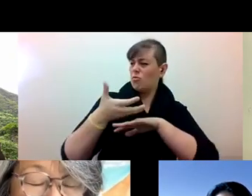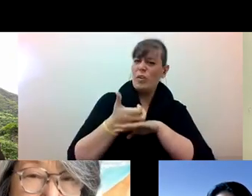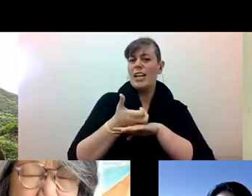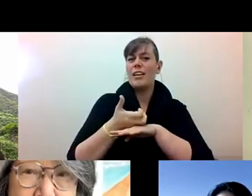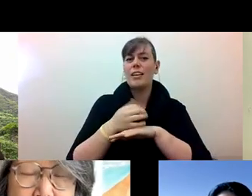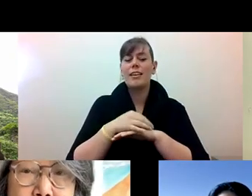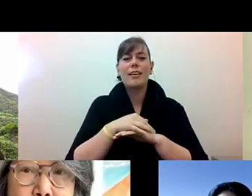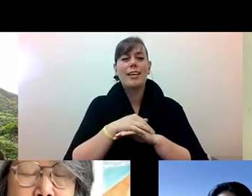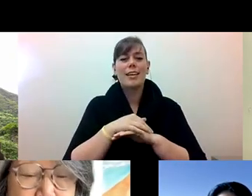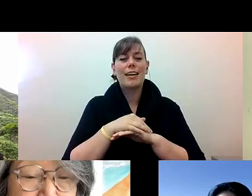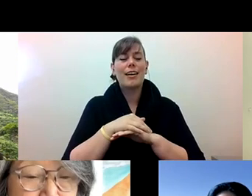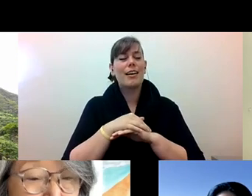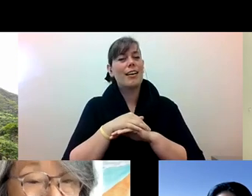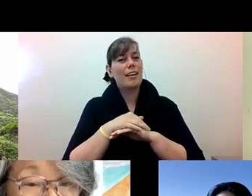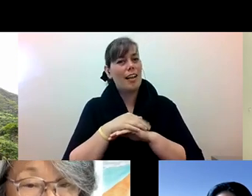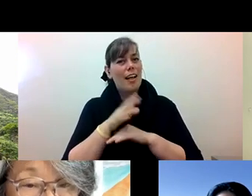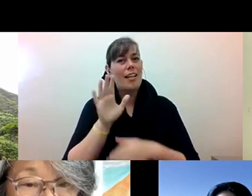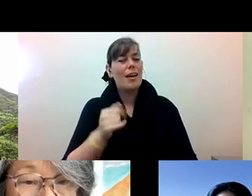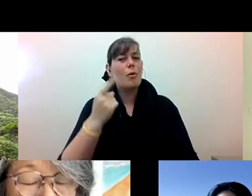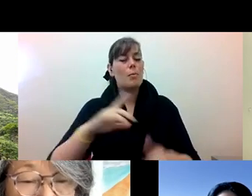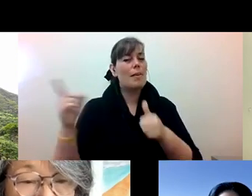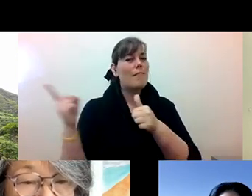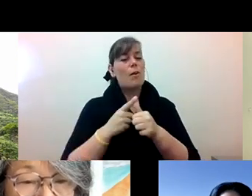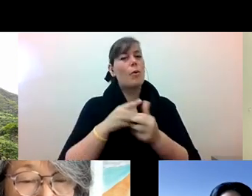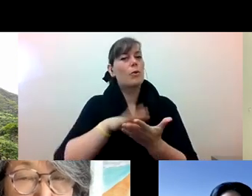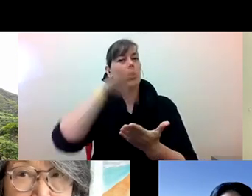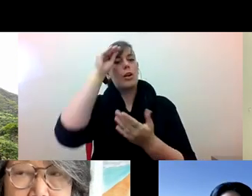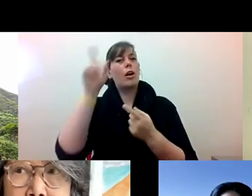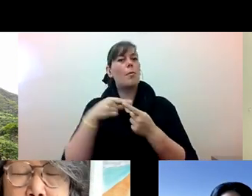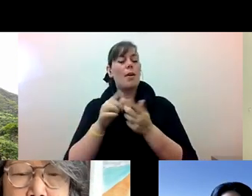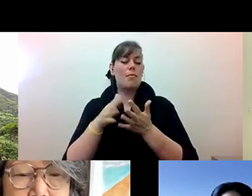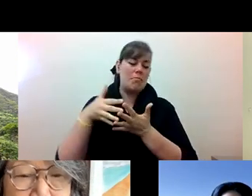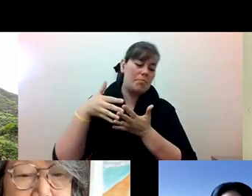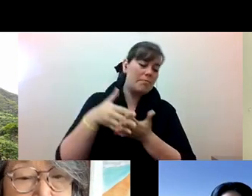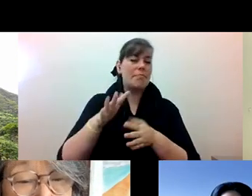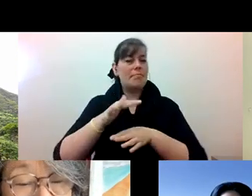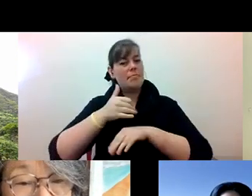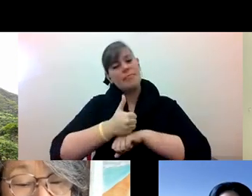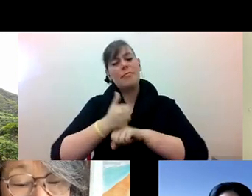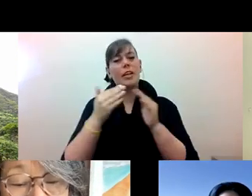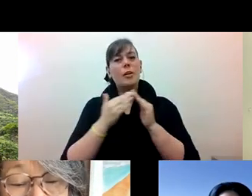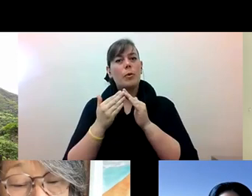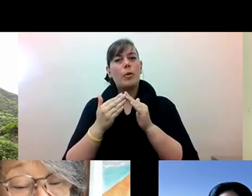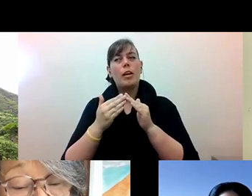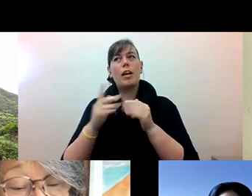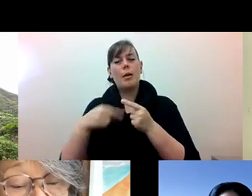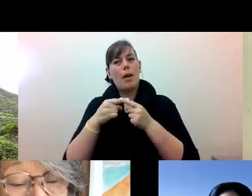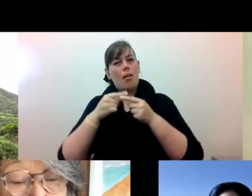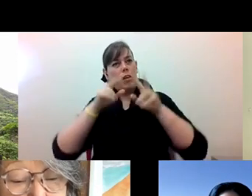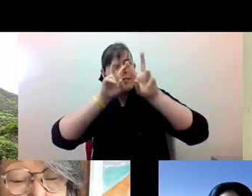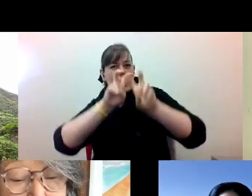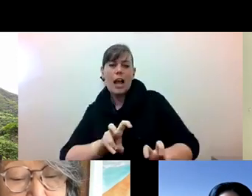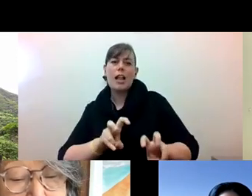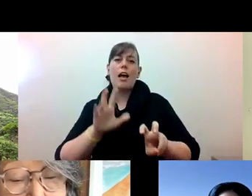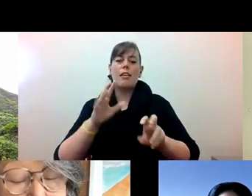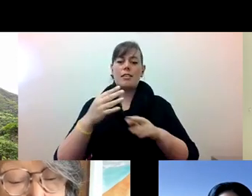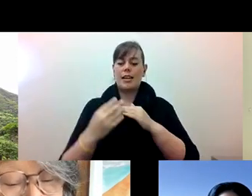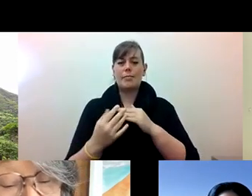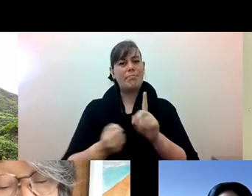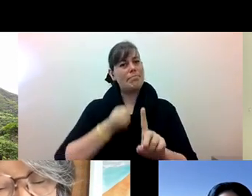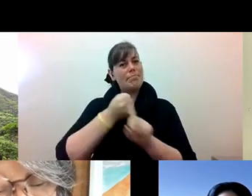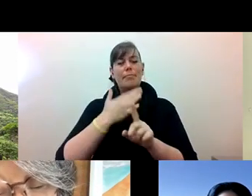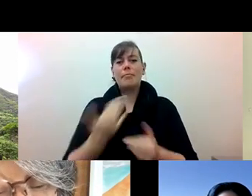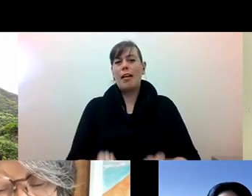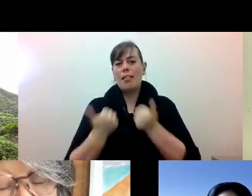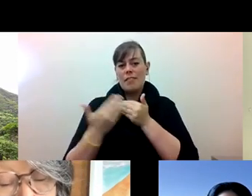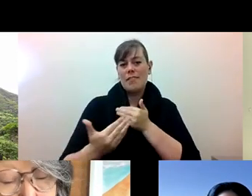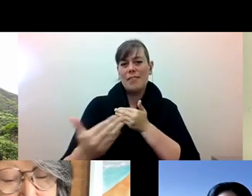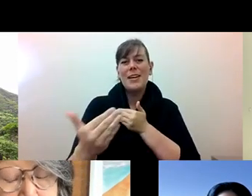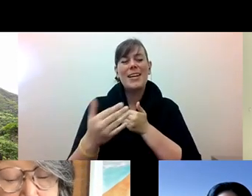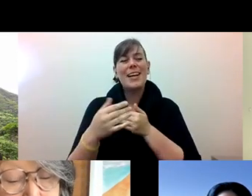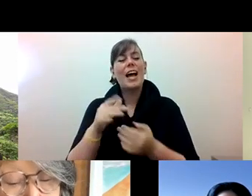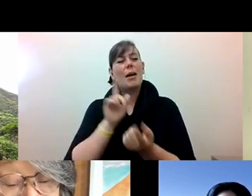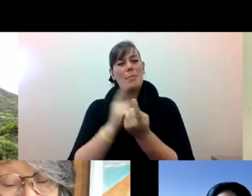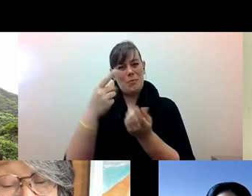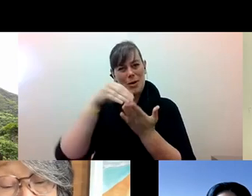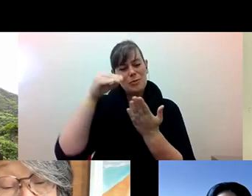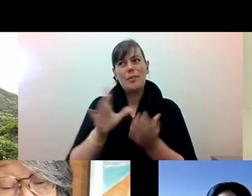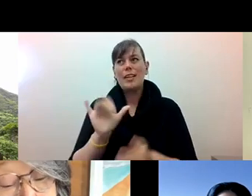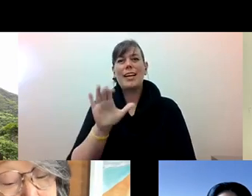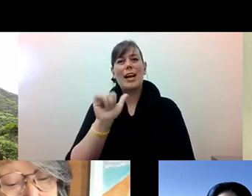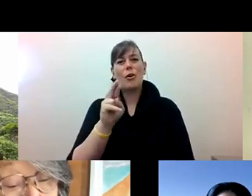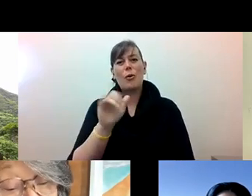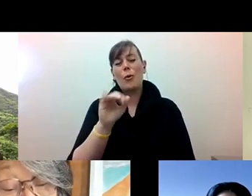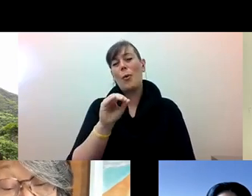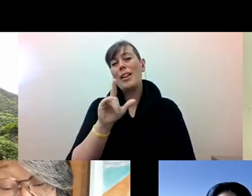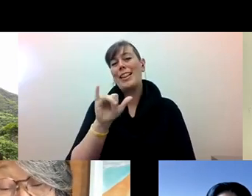pam tau lee: And that was one of my first lessons in terms of grounding, in terms of an analysis, that would carry me for life, and so, when I met students like Carolyn Wong from UC Berkeley, now a lifelong friend,